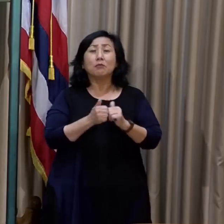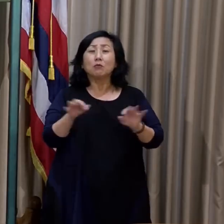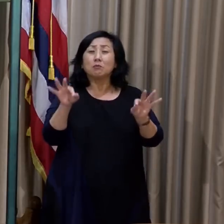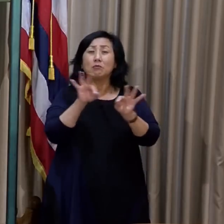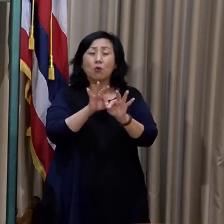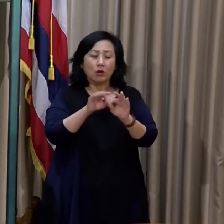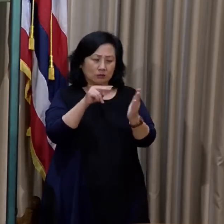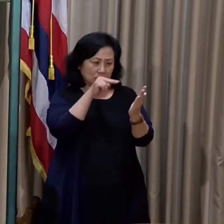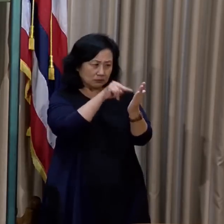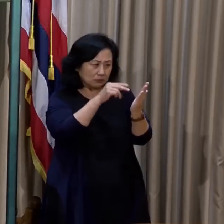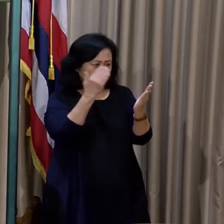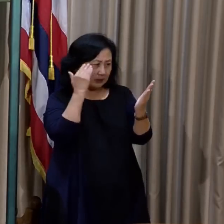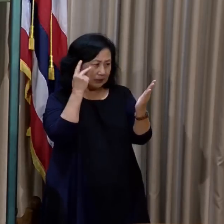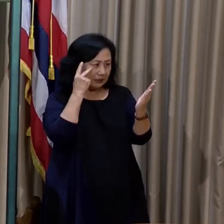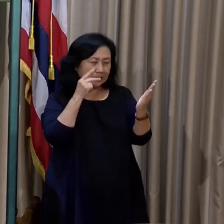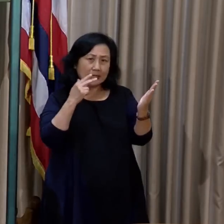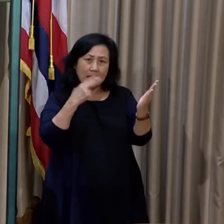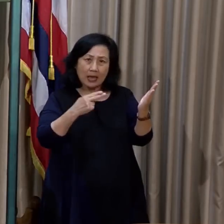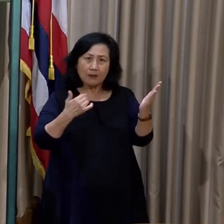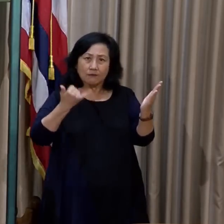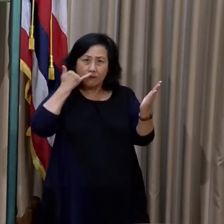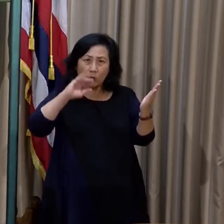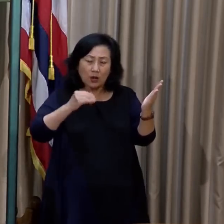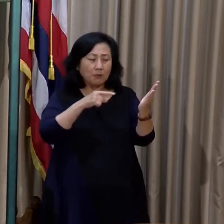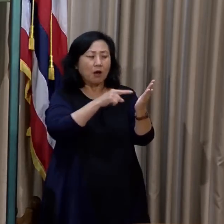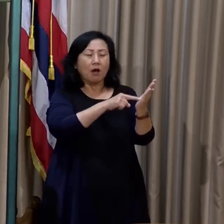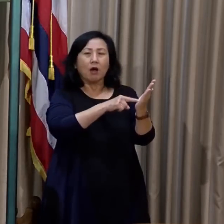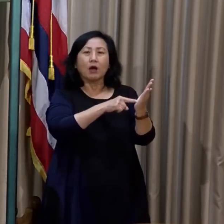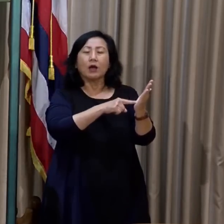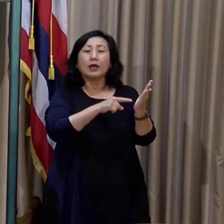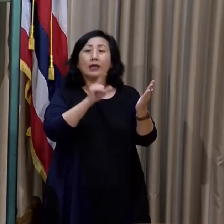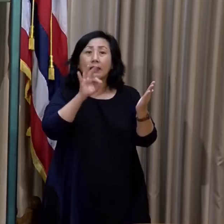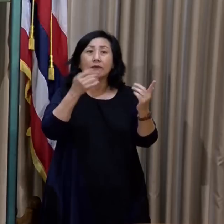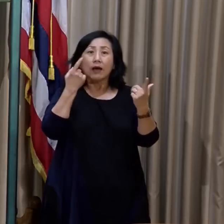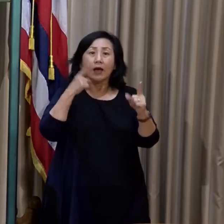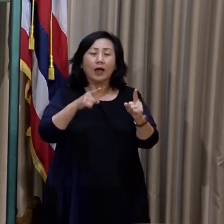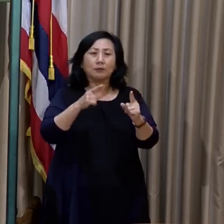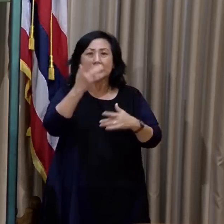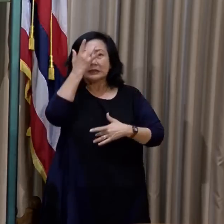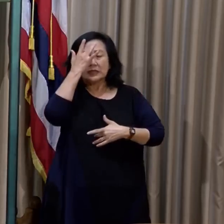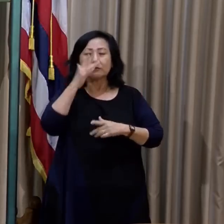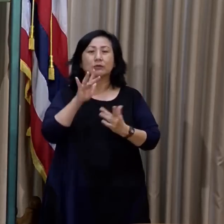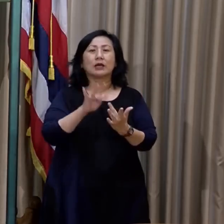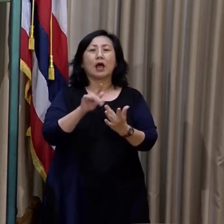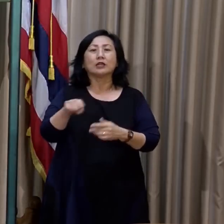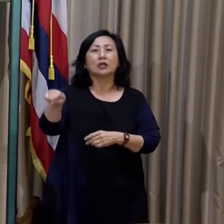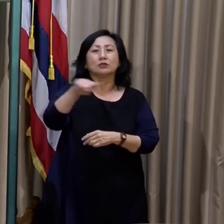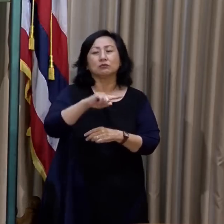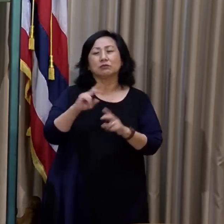ON ALLOWING US TO KNOW WHO'S TRAVELING. MUST IMPORTANTLY, TO GATHER KEY